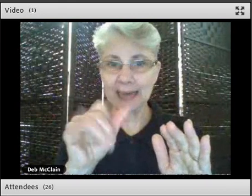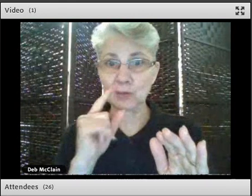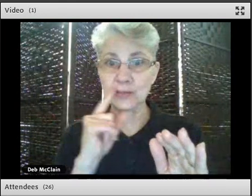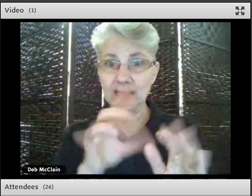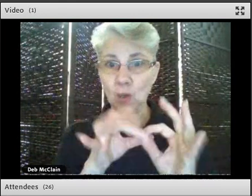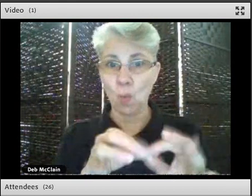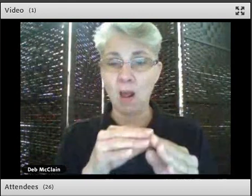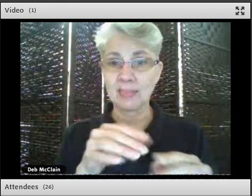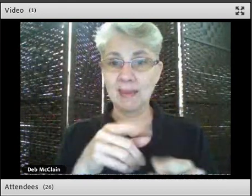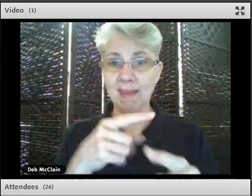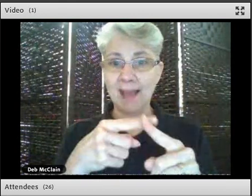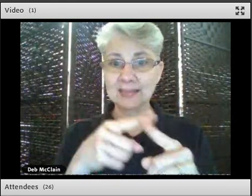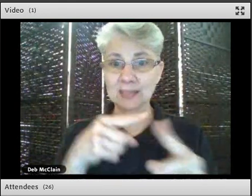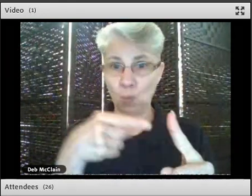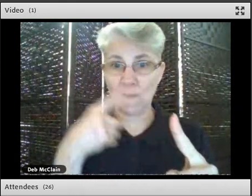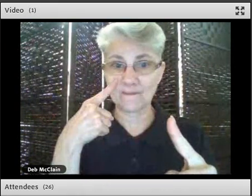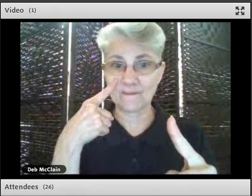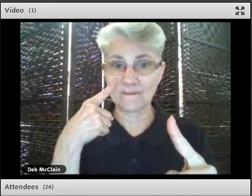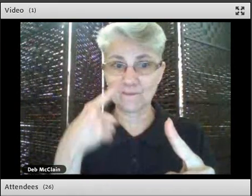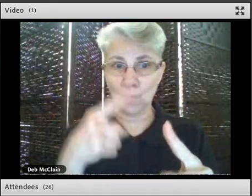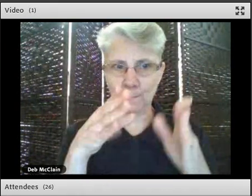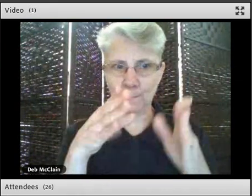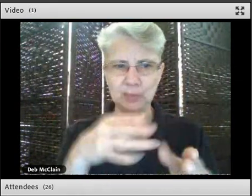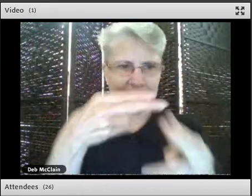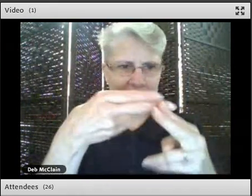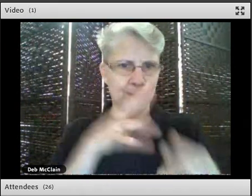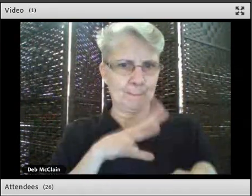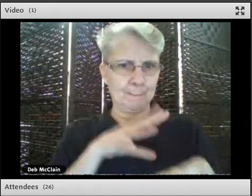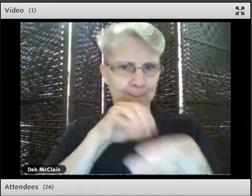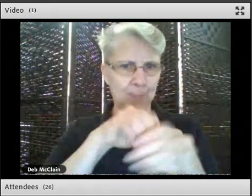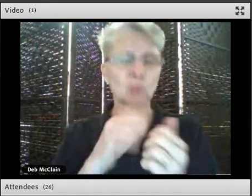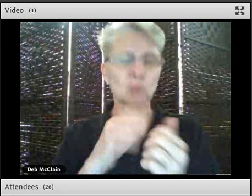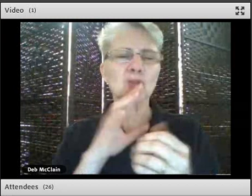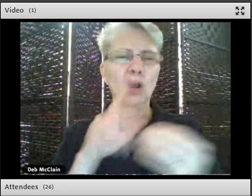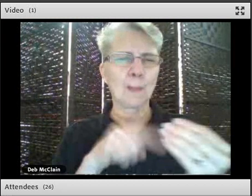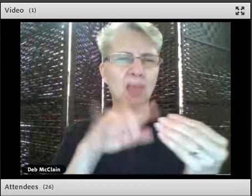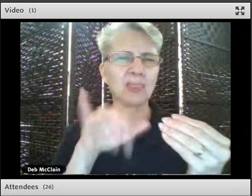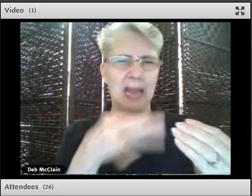So we'll talk about that in a bit. Artistic and/or Technical Credit.